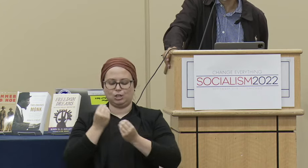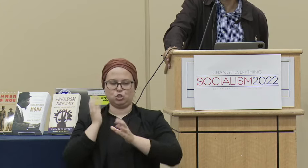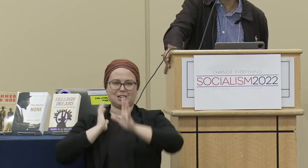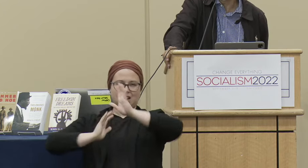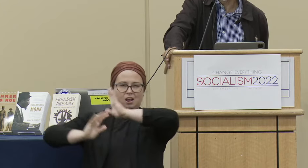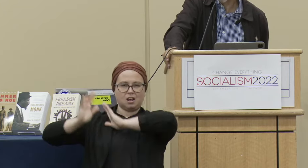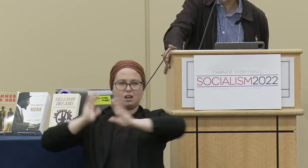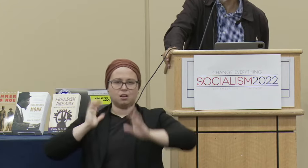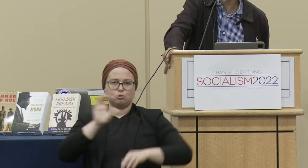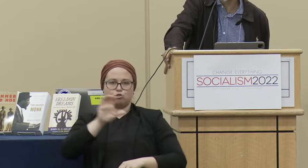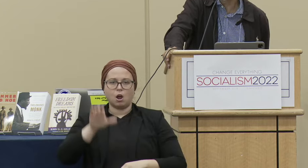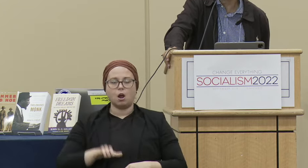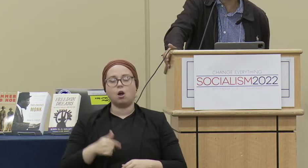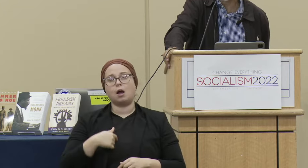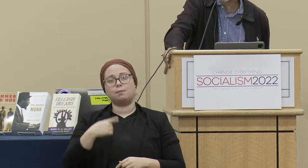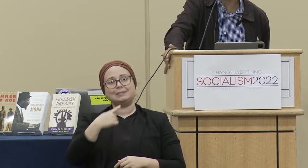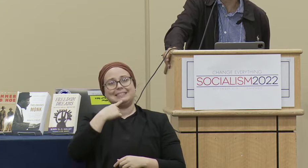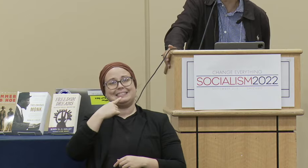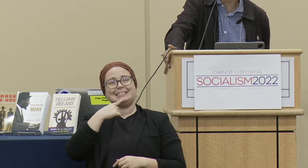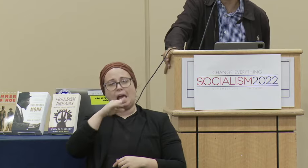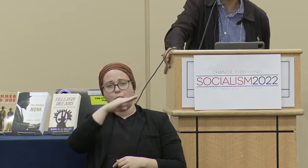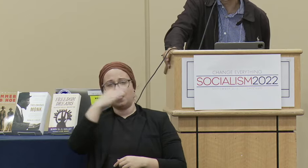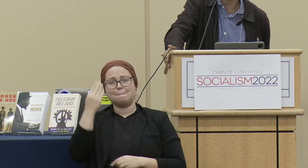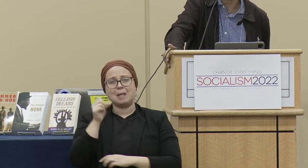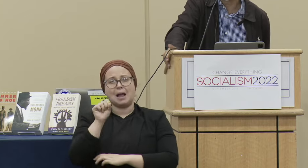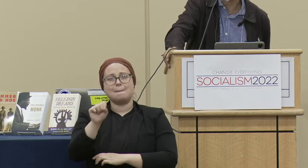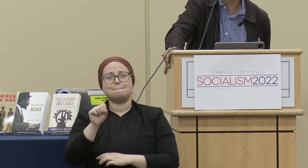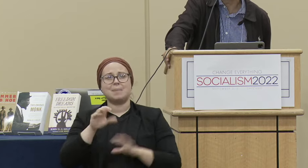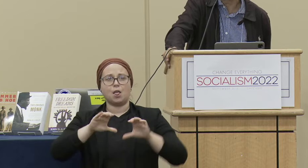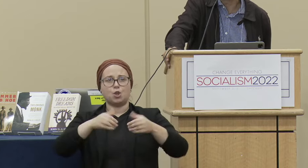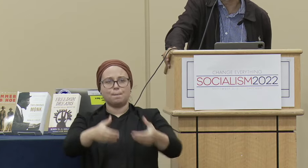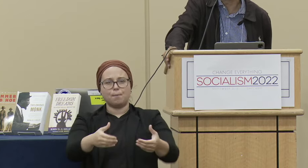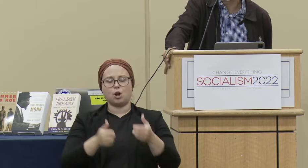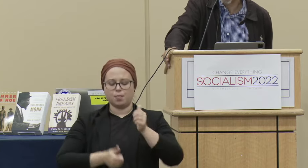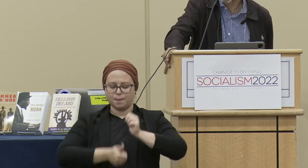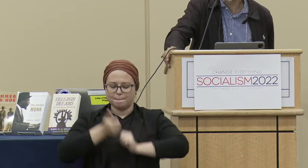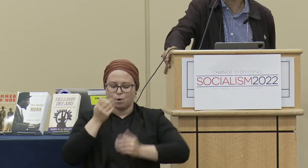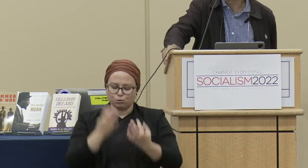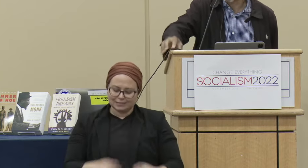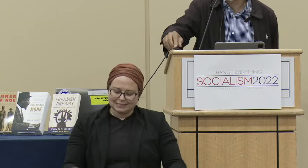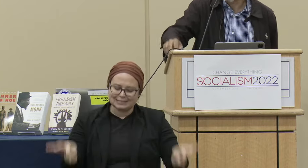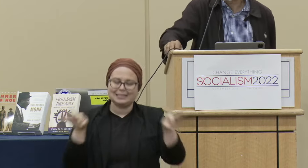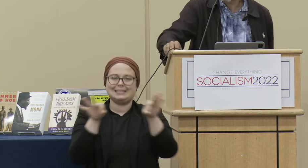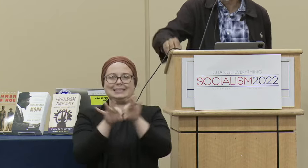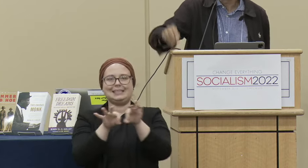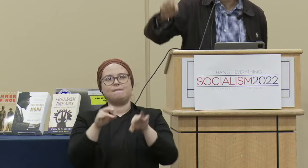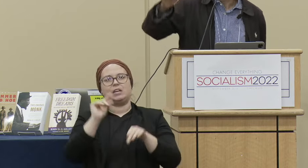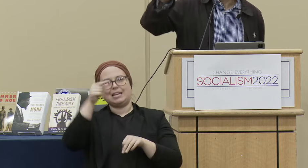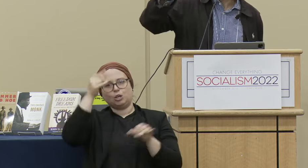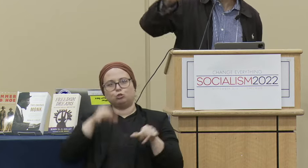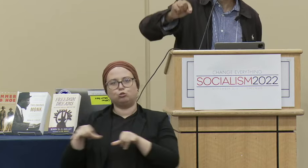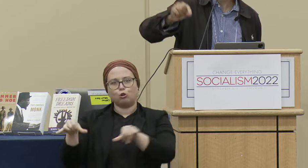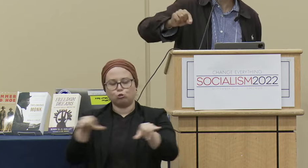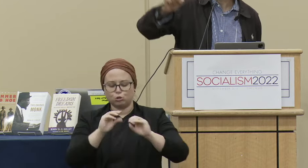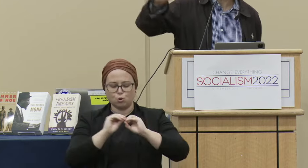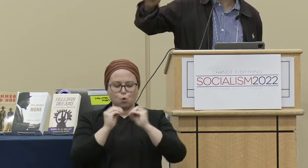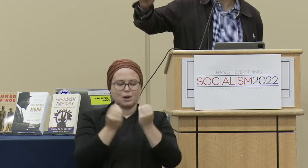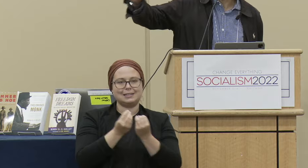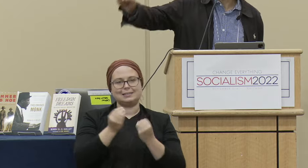Chicago's history. Think about what that means. I'm saying the Black Panther party was the most significant socialist